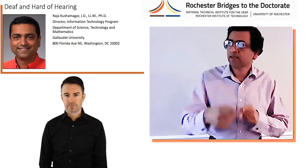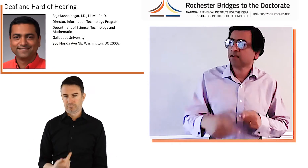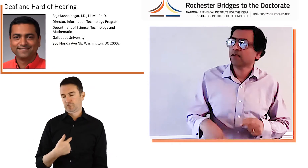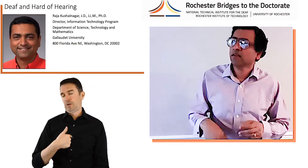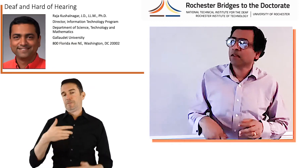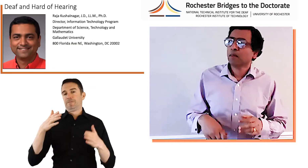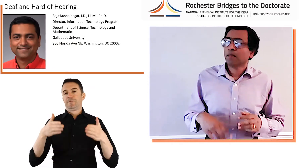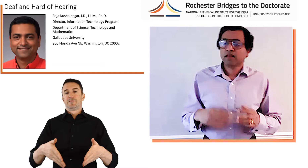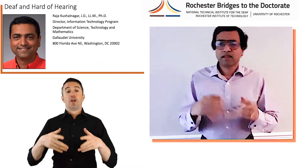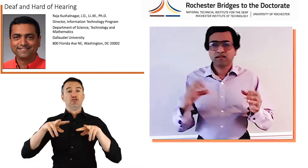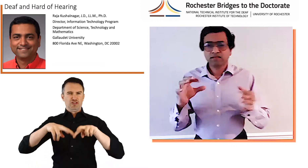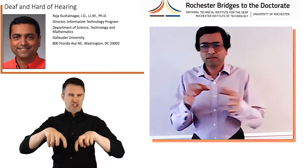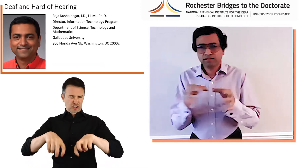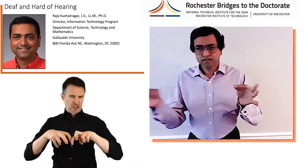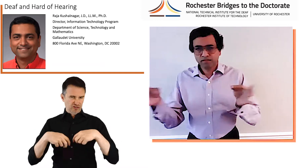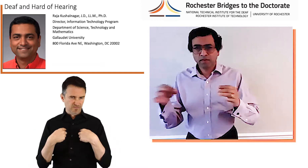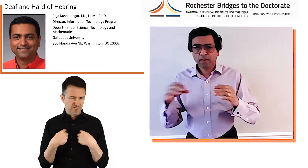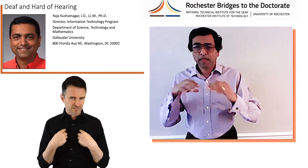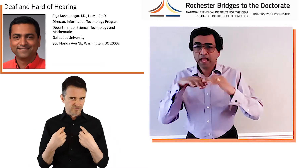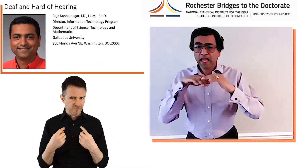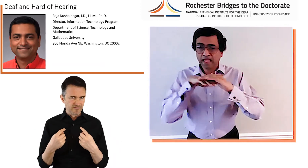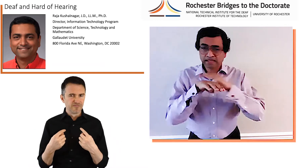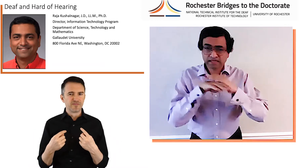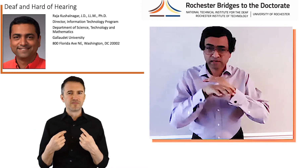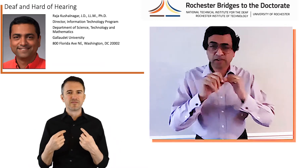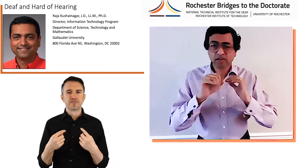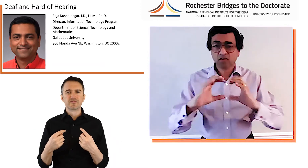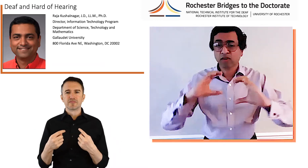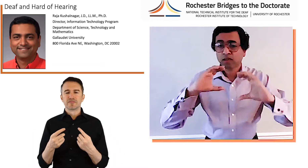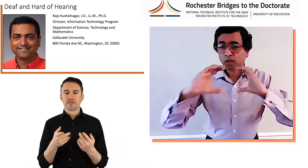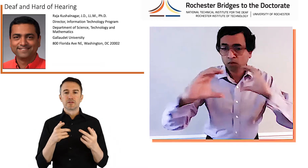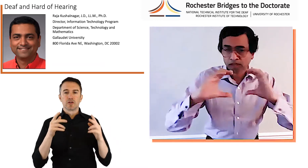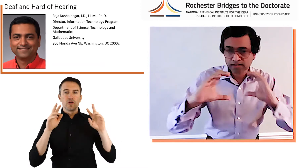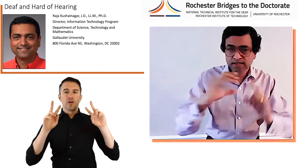Now I'll be talking more about my research specifically